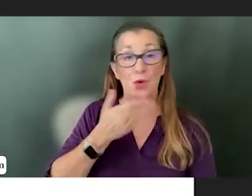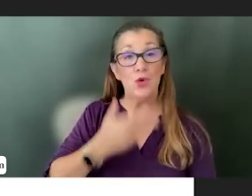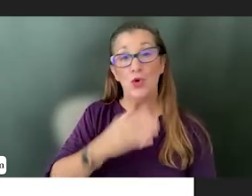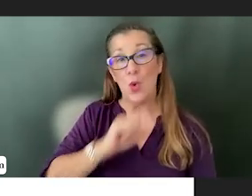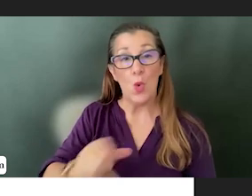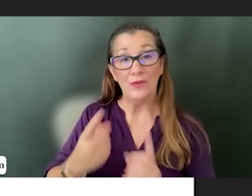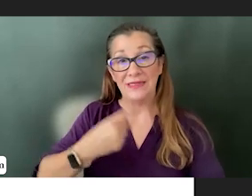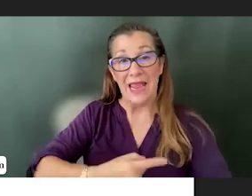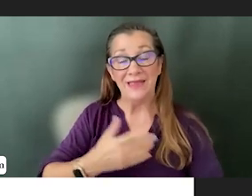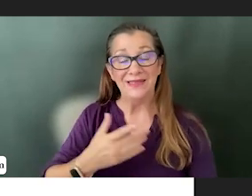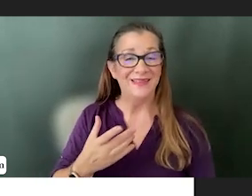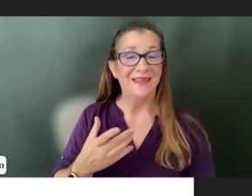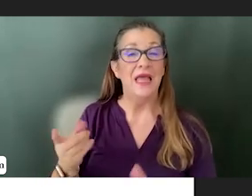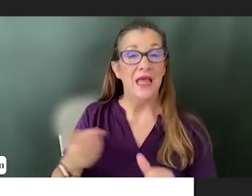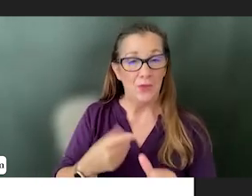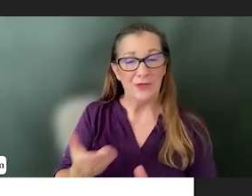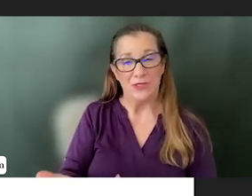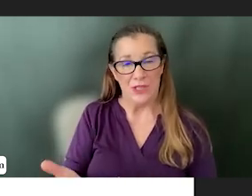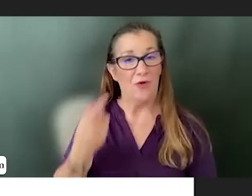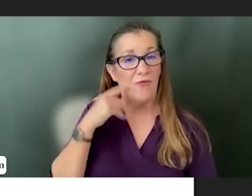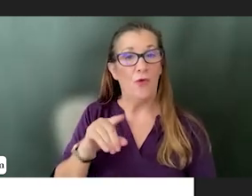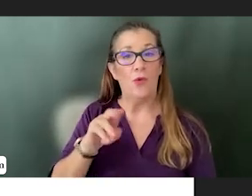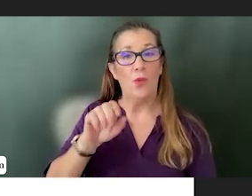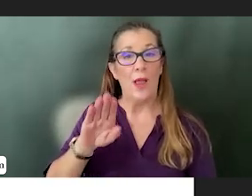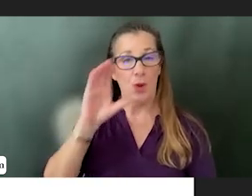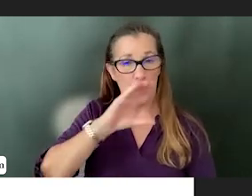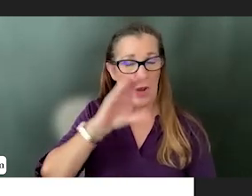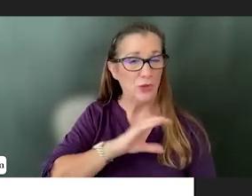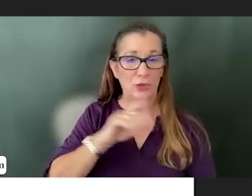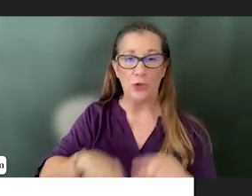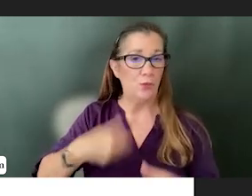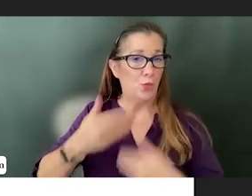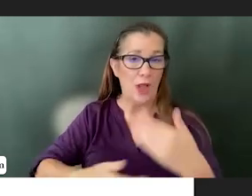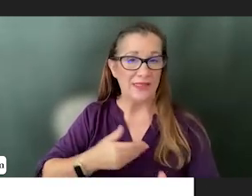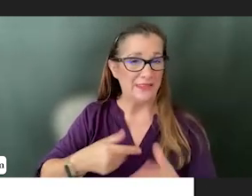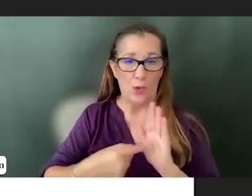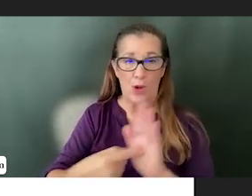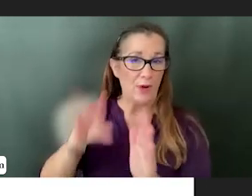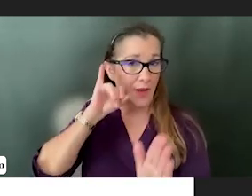So again, it was originally there for web browsers that didn't process or render images because of their internet.